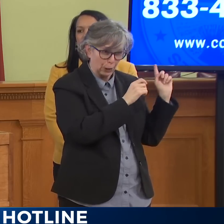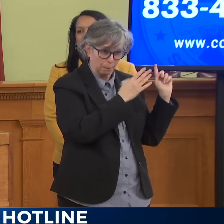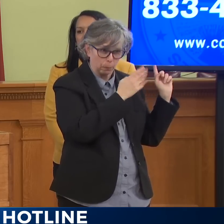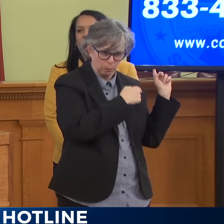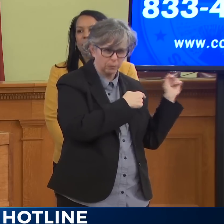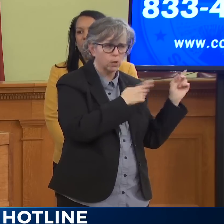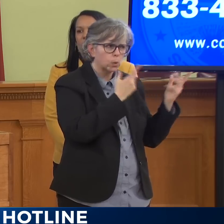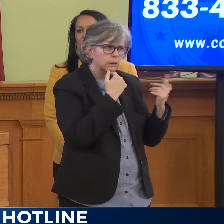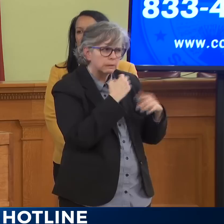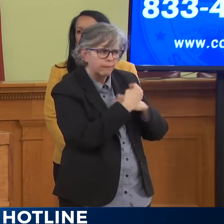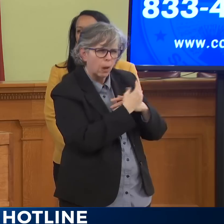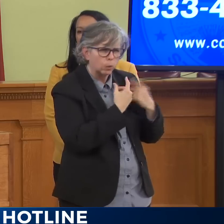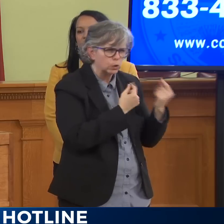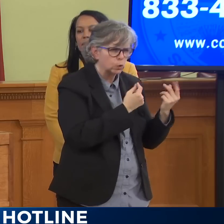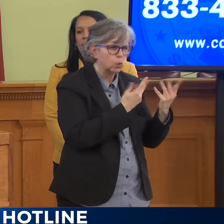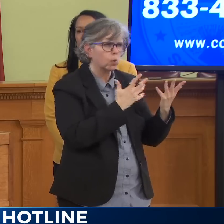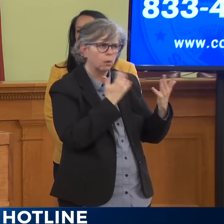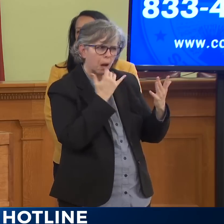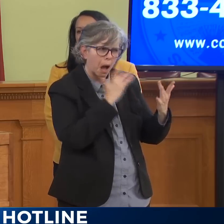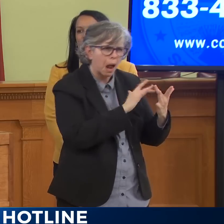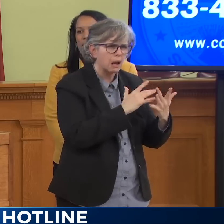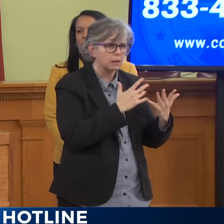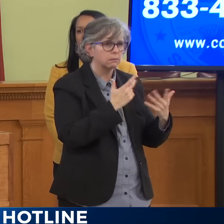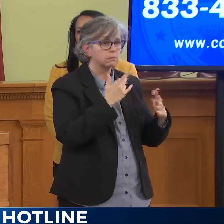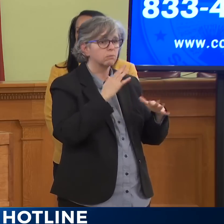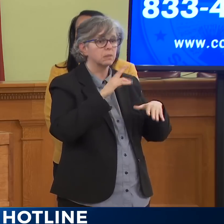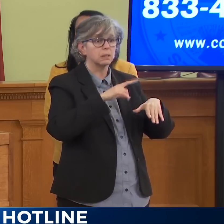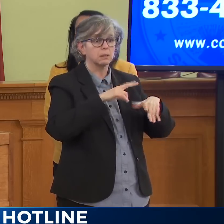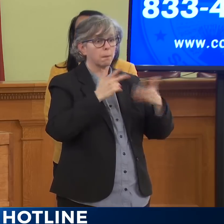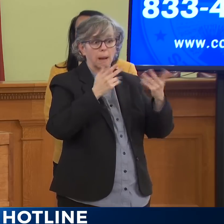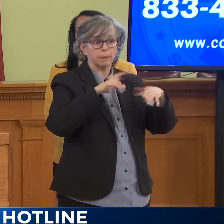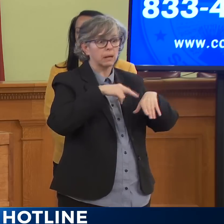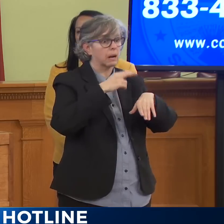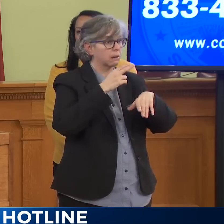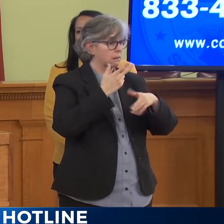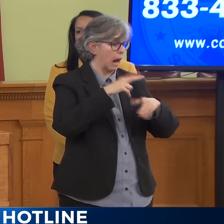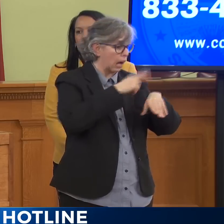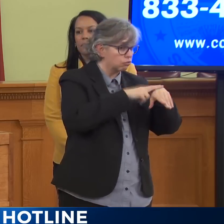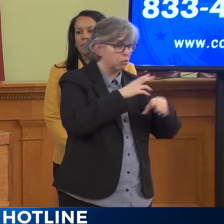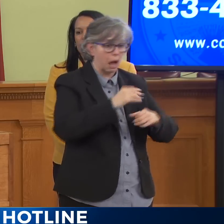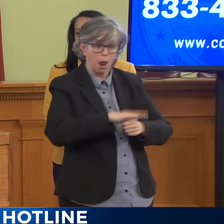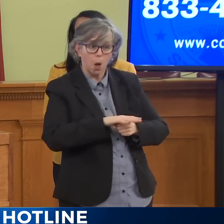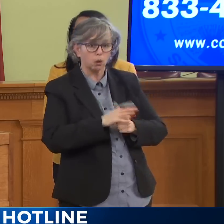WE PROVIDED THE ODH HELPLINE WITH INFORMATION ON HOW TO GET RESOURCES FOR MENTAL HEALTH AND ADDICTION SERVICES AND YOU CAN